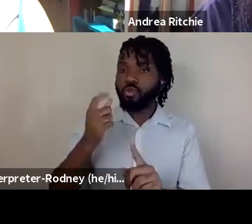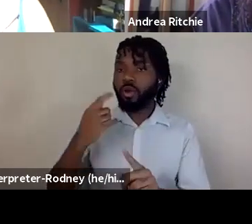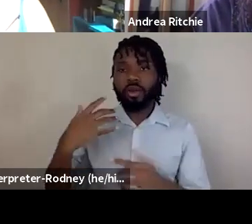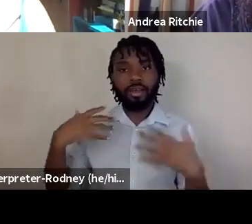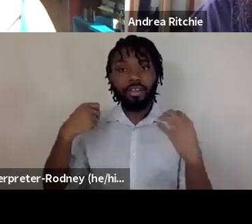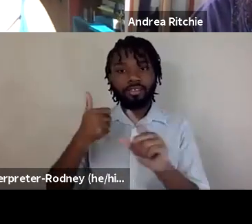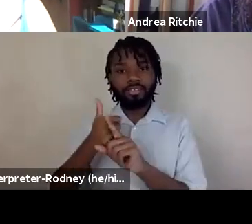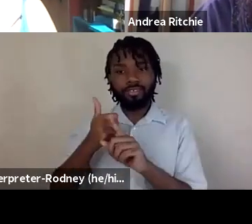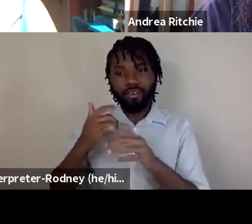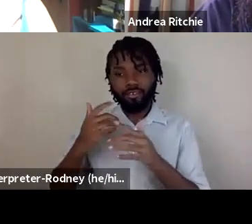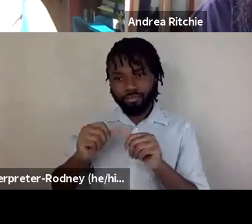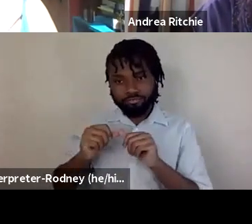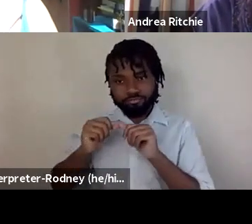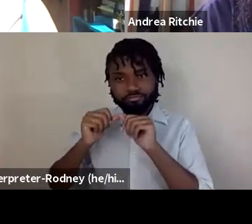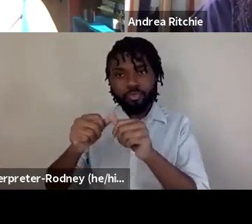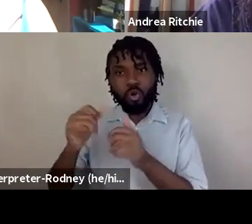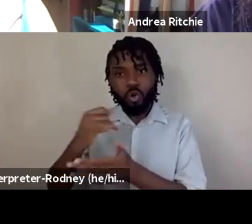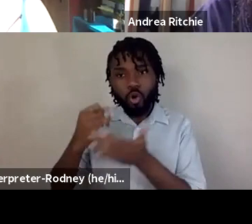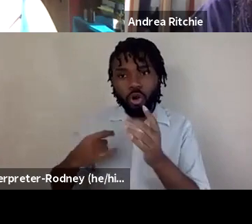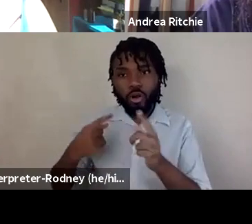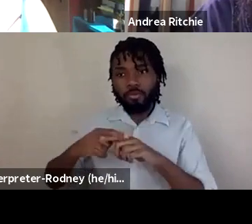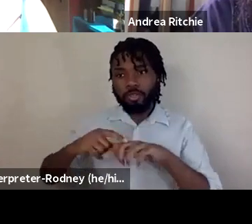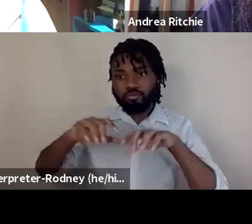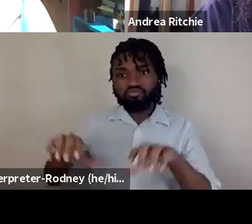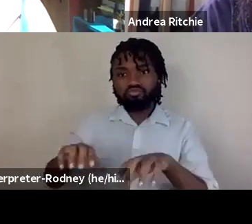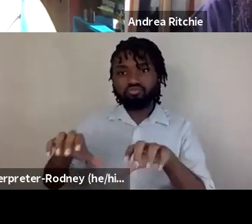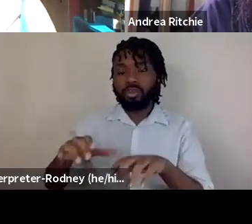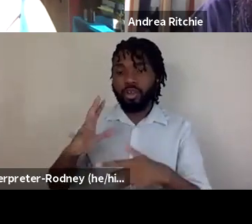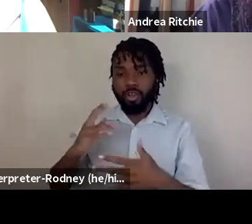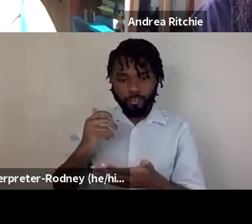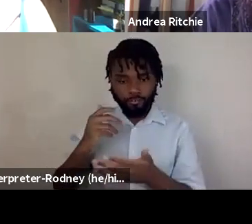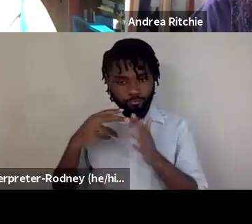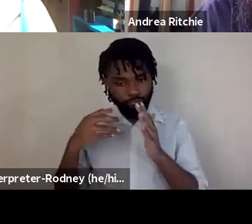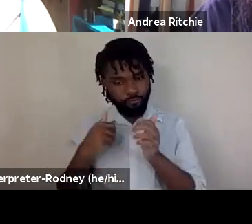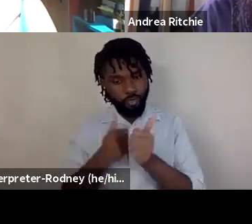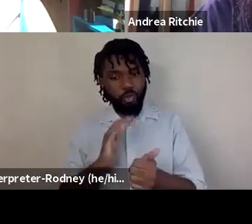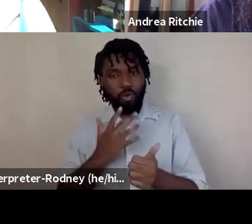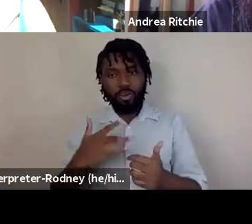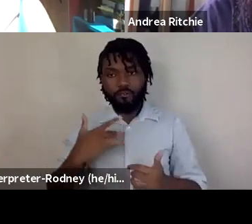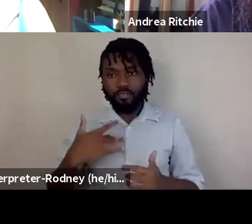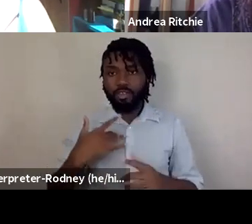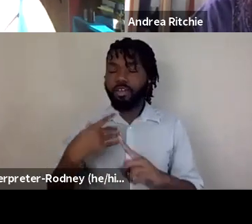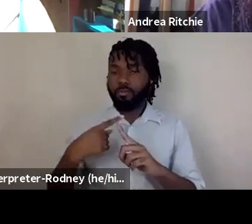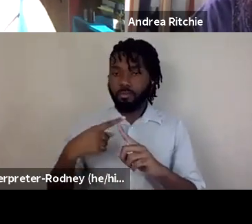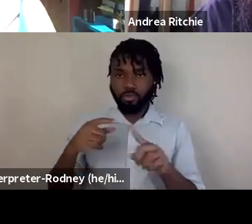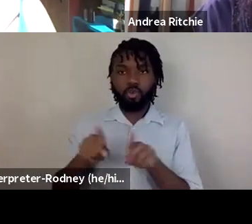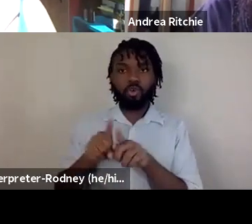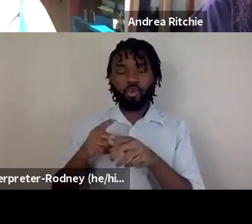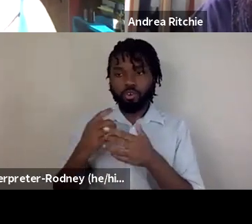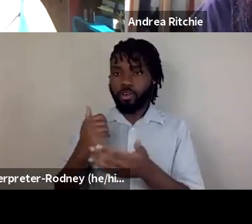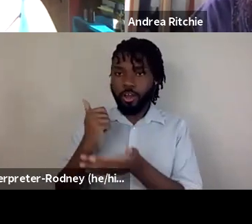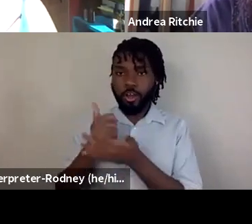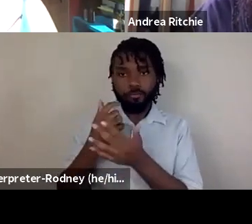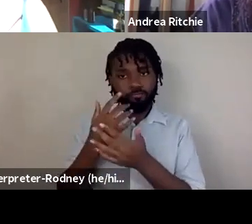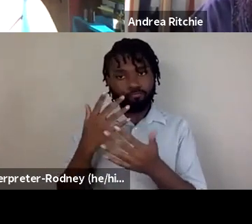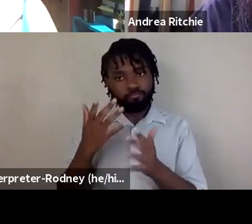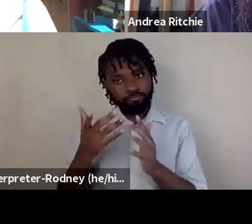of relating to our feelings in a manner that fosters liberation, interdependence, tenderness, and joy.